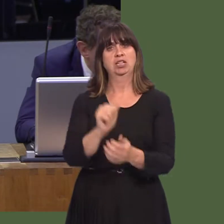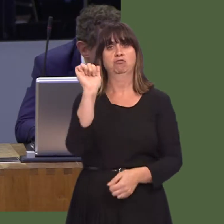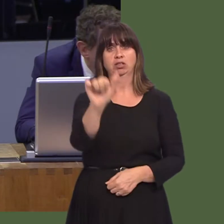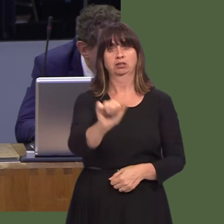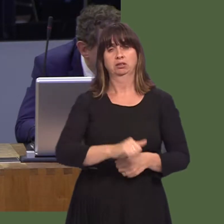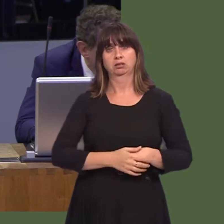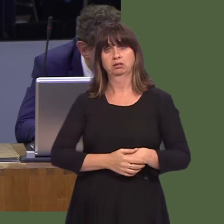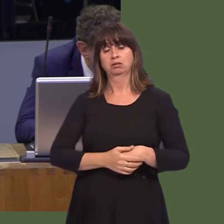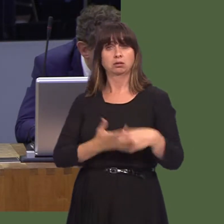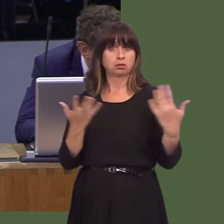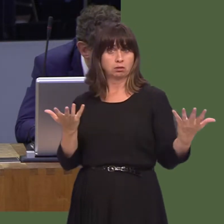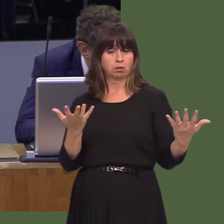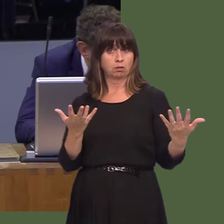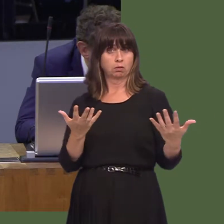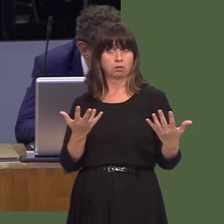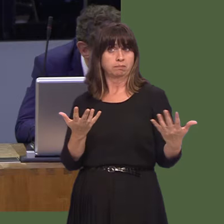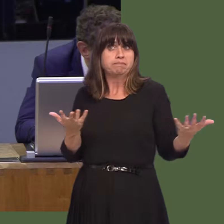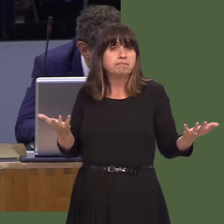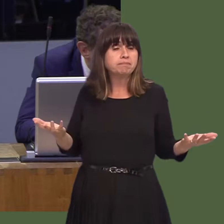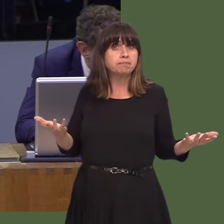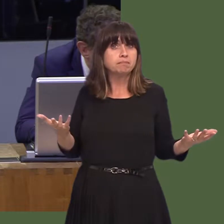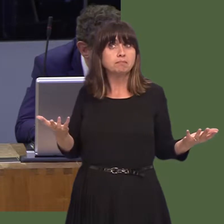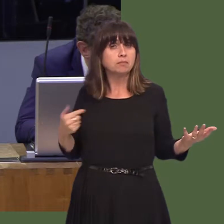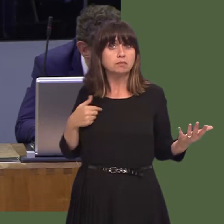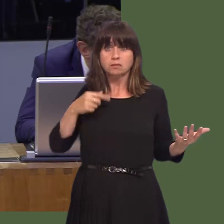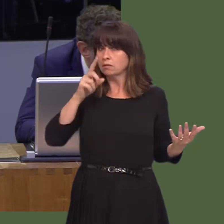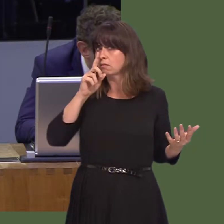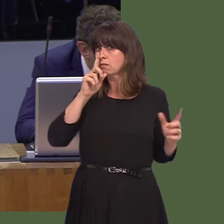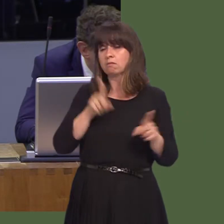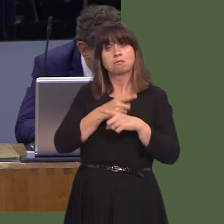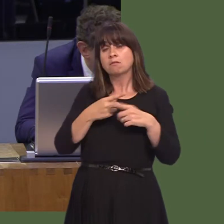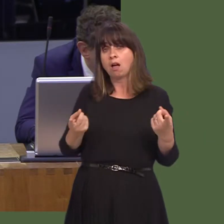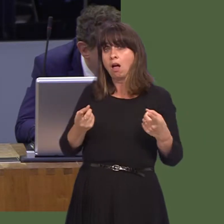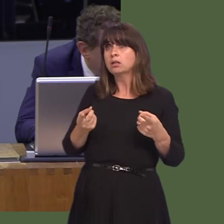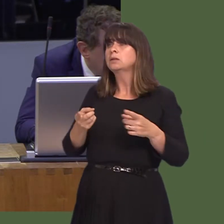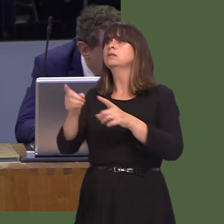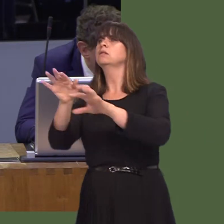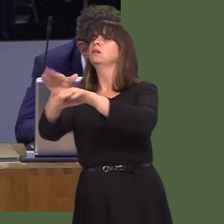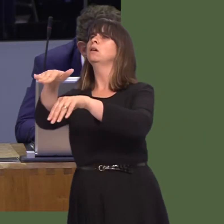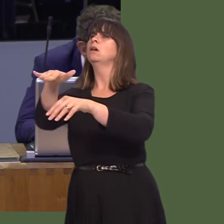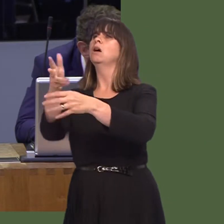So, First Minister, we are clearly not going to be able to influence the Brexit negotiations